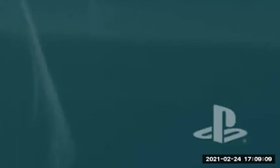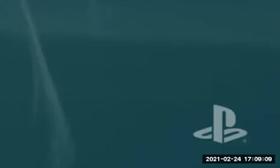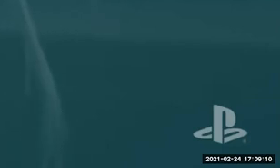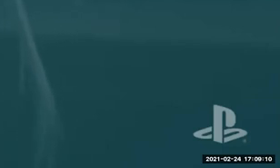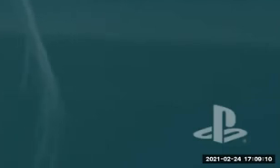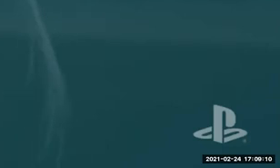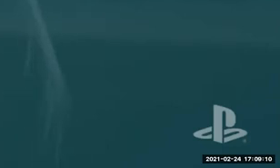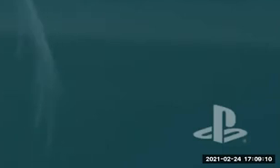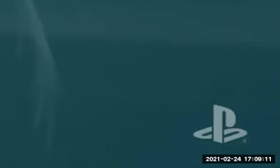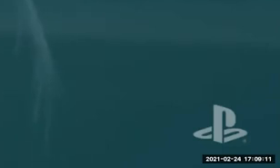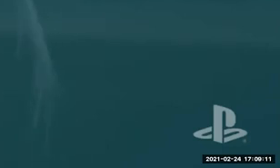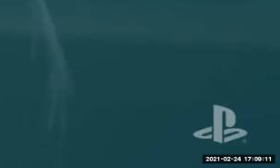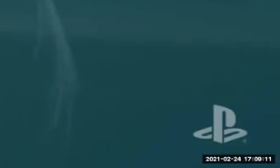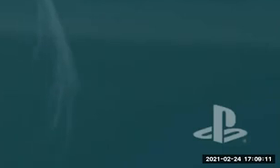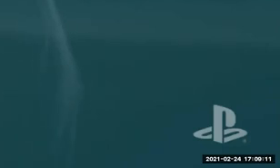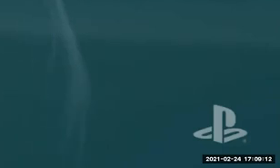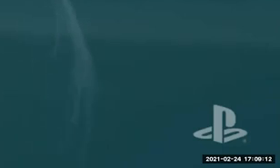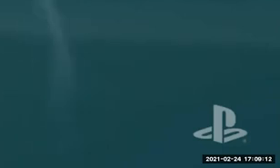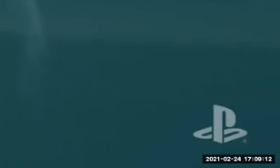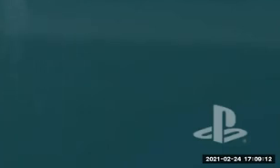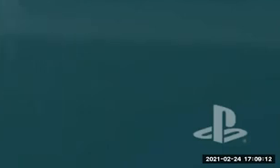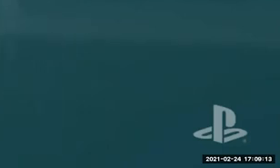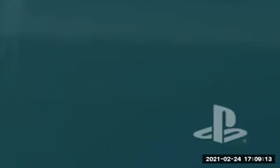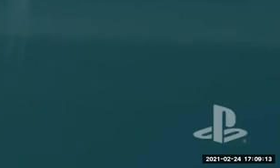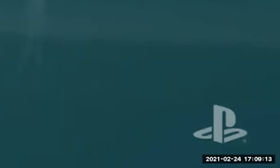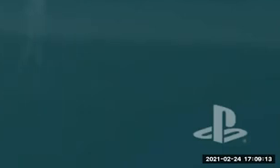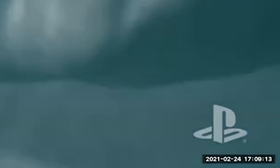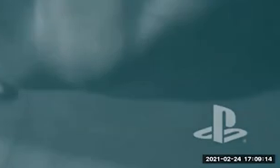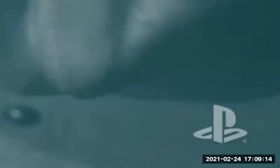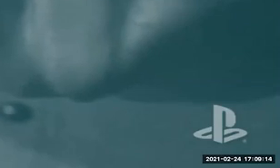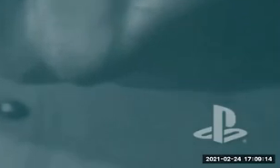but most of what I'm talking about today is in reference to doing singleplayer kind of content,